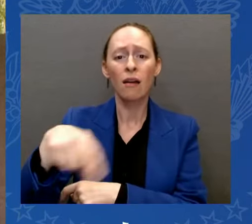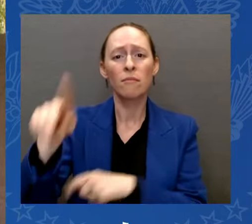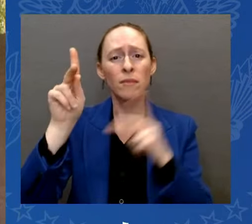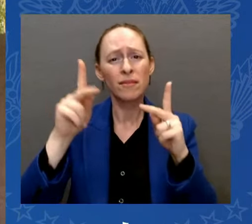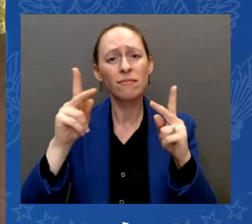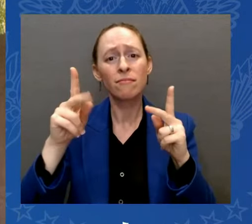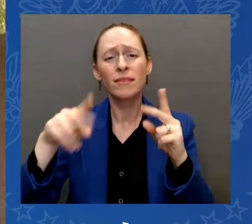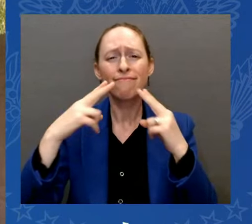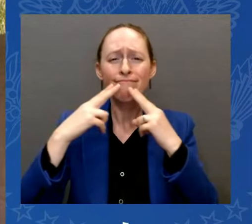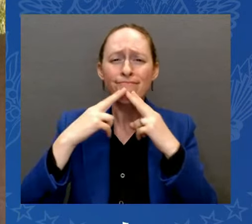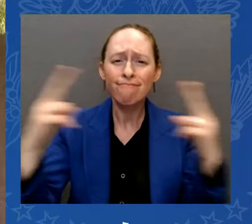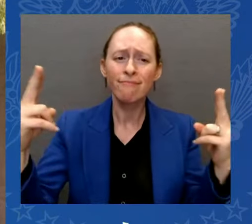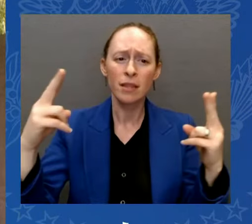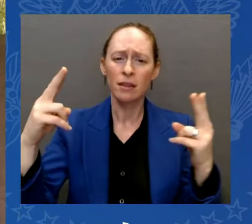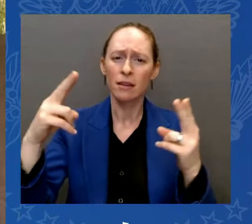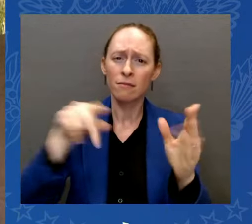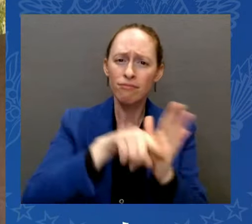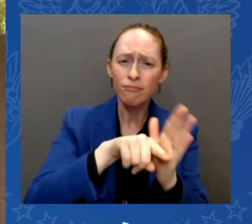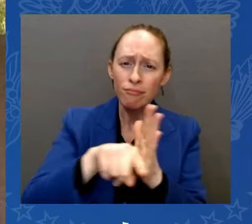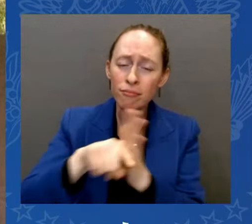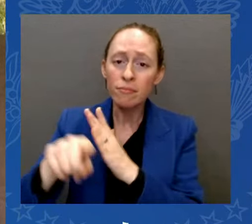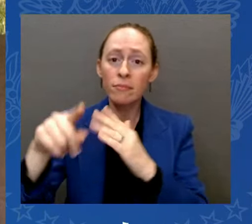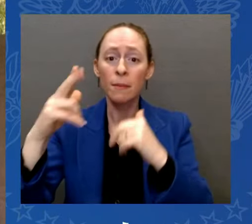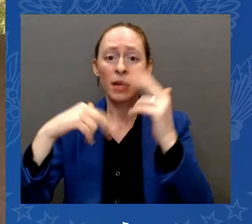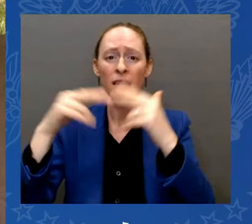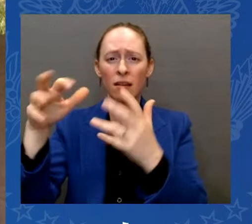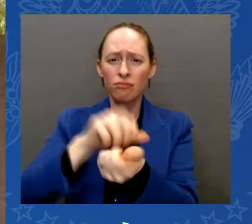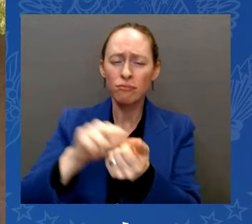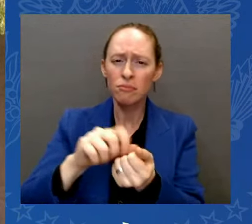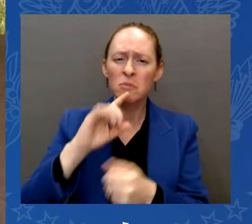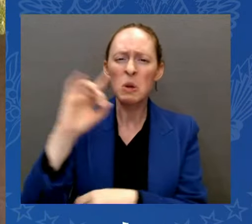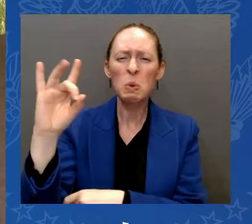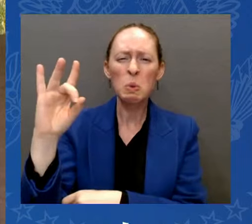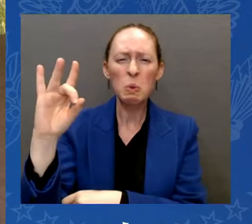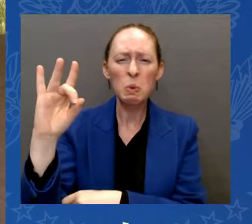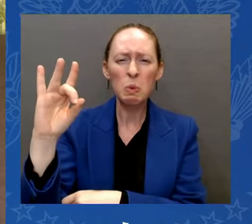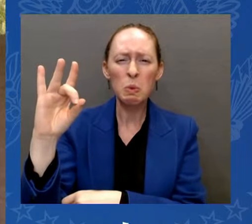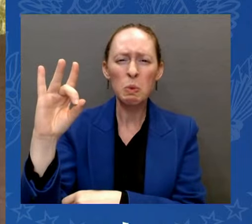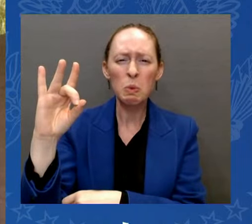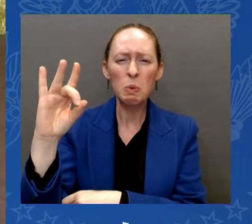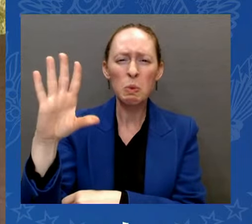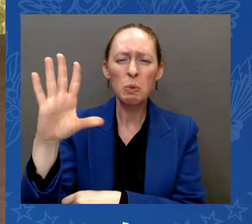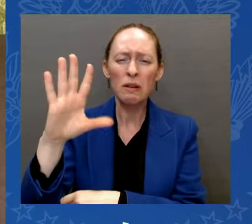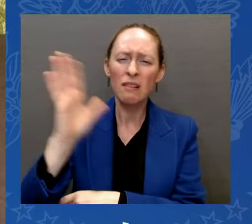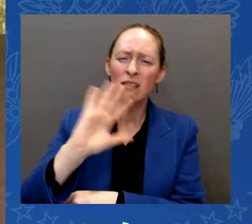what they're doing. Totally unconscionable. And the moment when the world came together at the G20